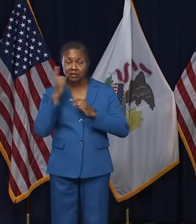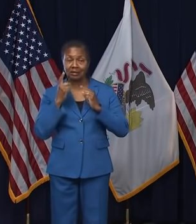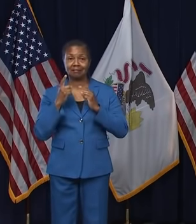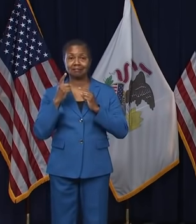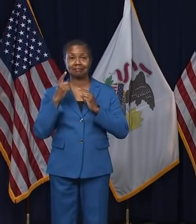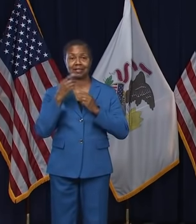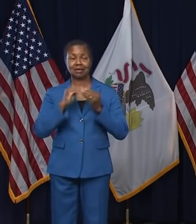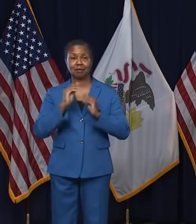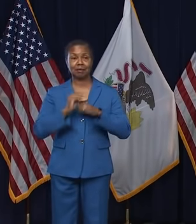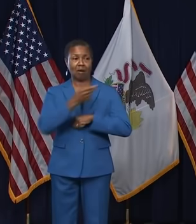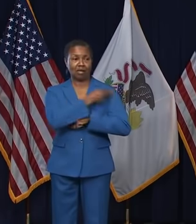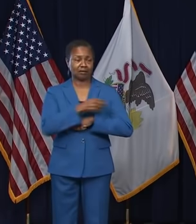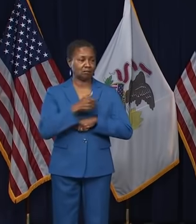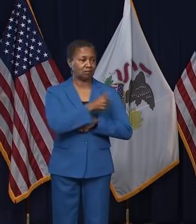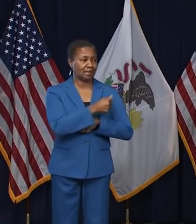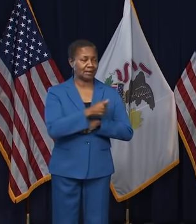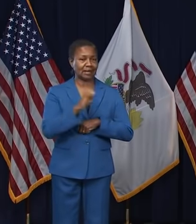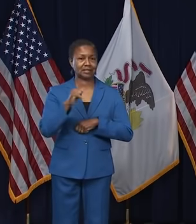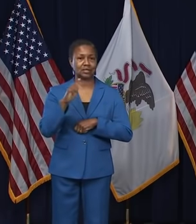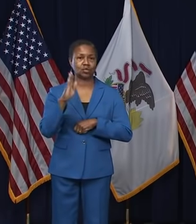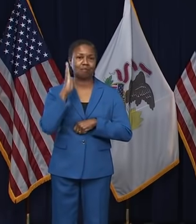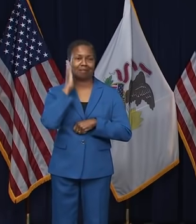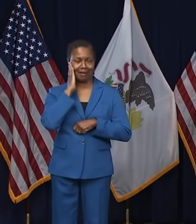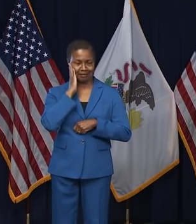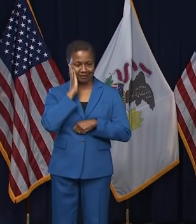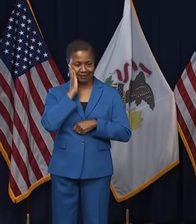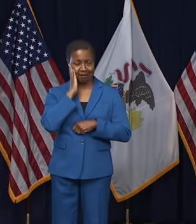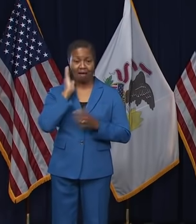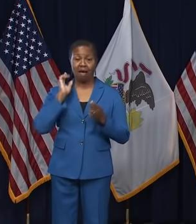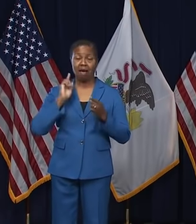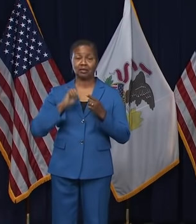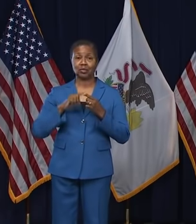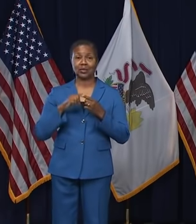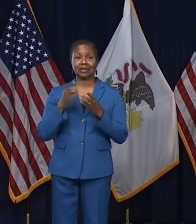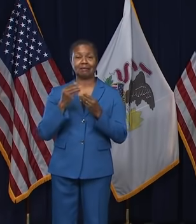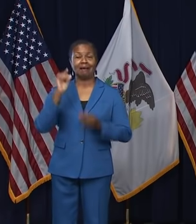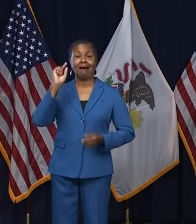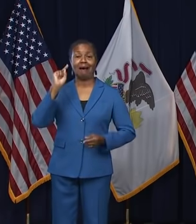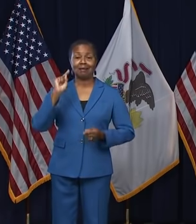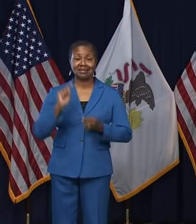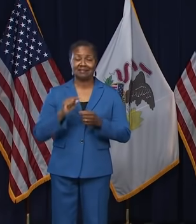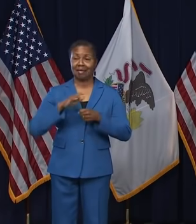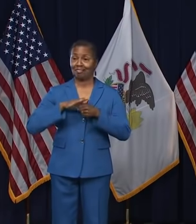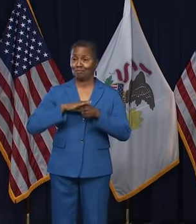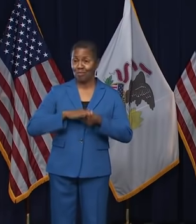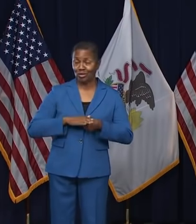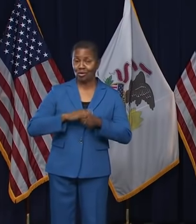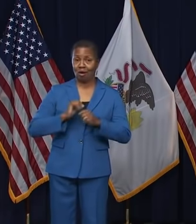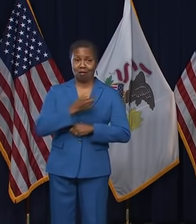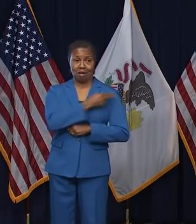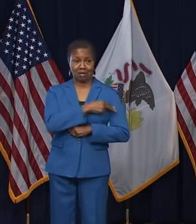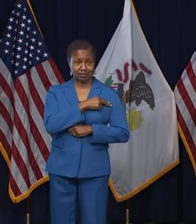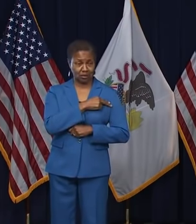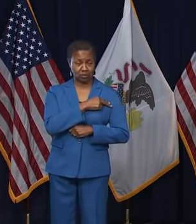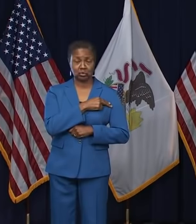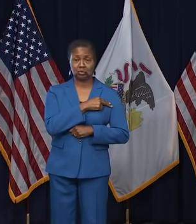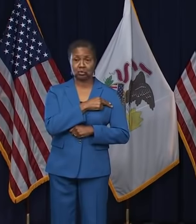as you heard were looking at